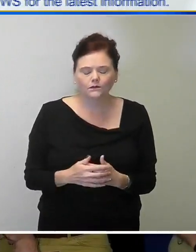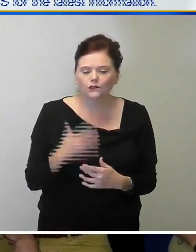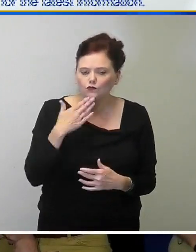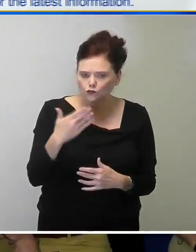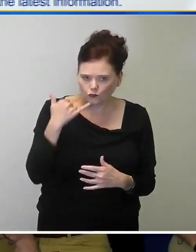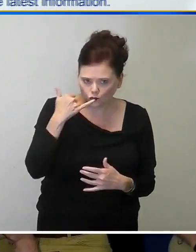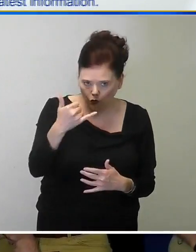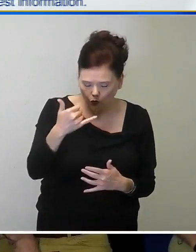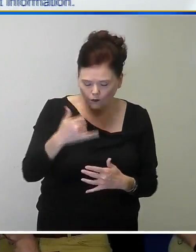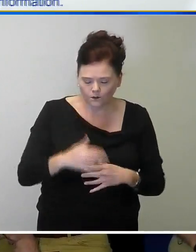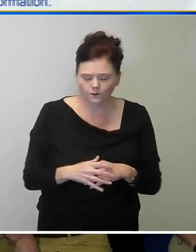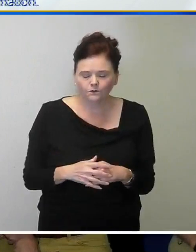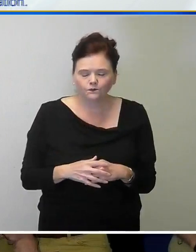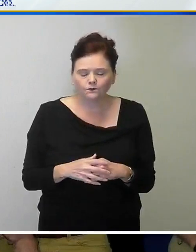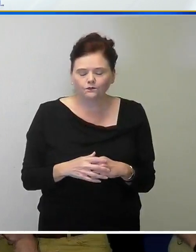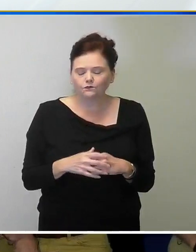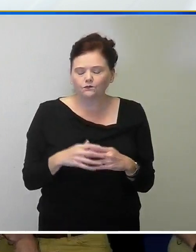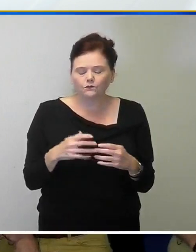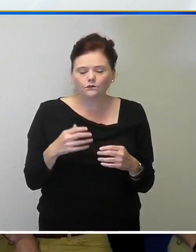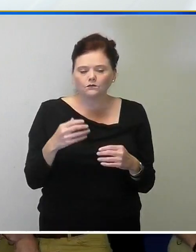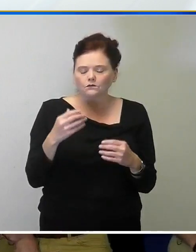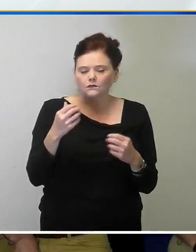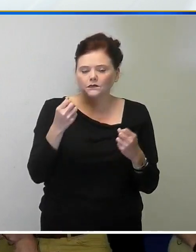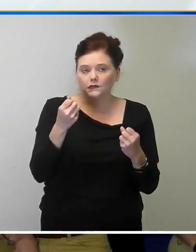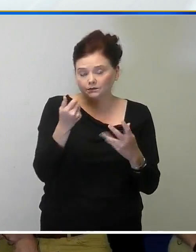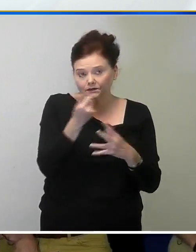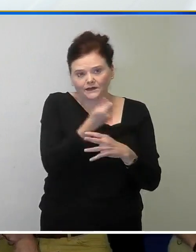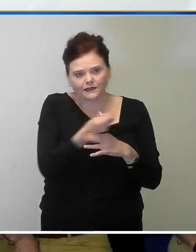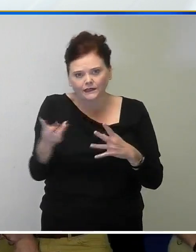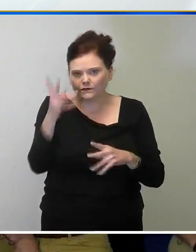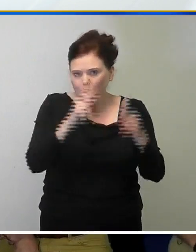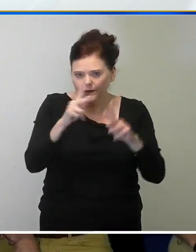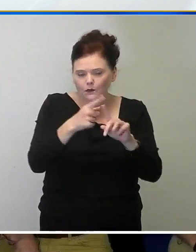WE MOVE FORWARD OVER THE NEXT 12 HOURS OR SO. SO GOOD CALL.